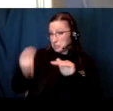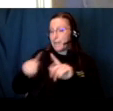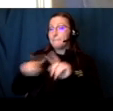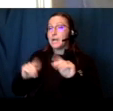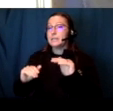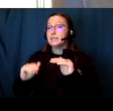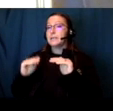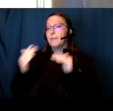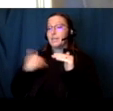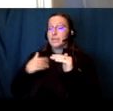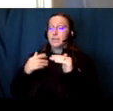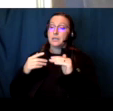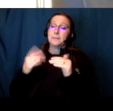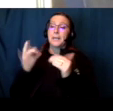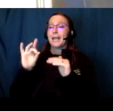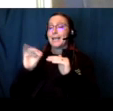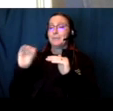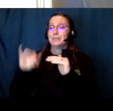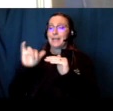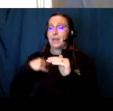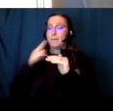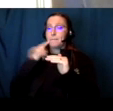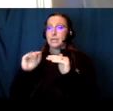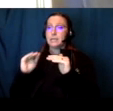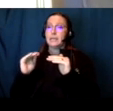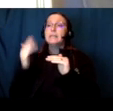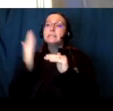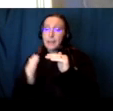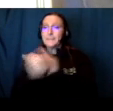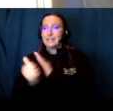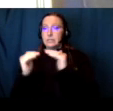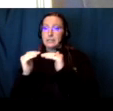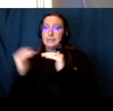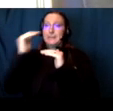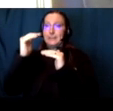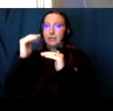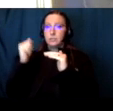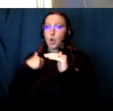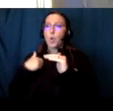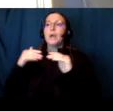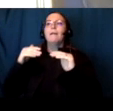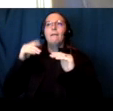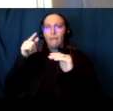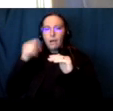level. Well by all means you want to introduce that next level too. So keep working at a level that he hasn't mastered yet but